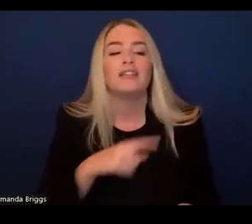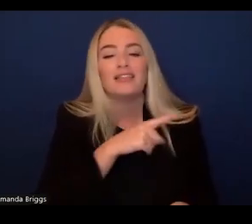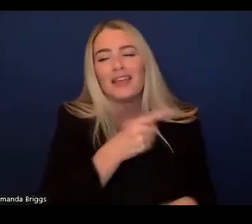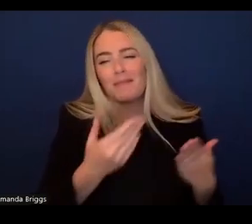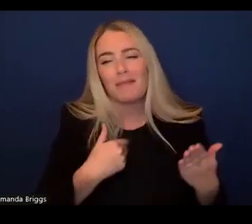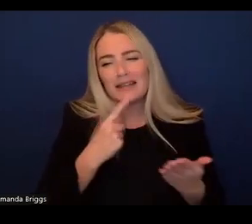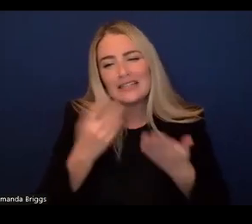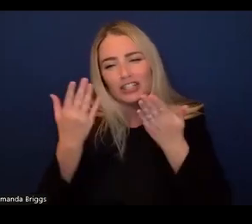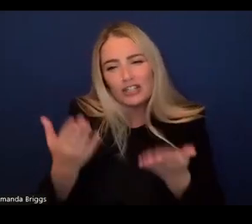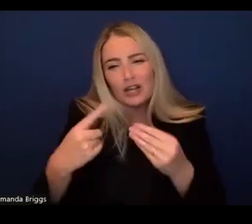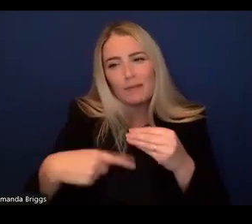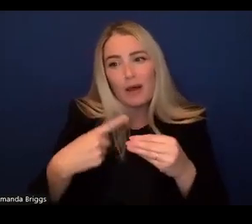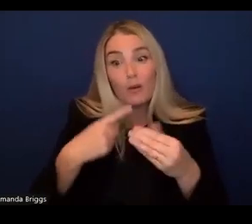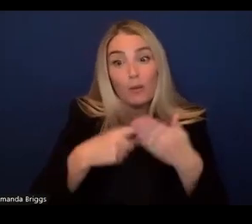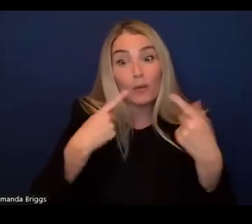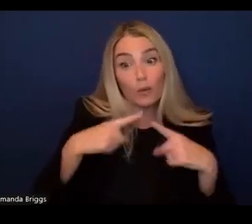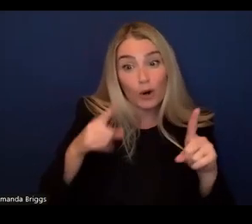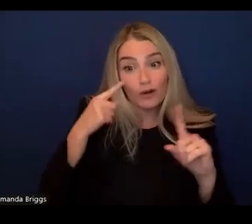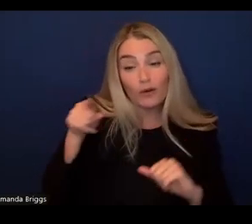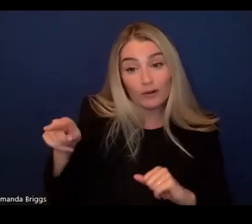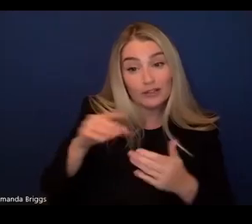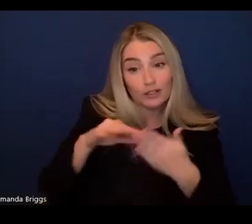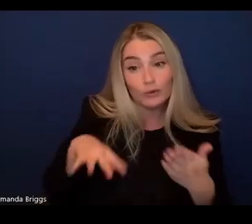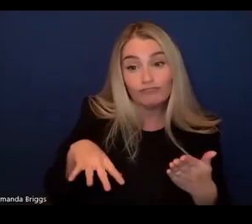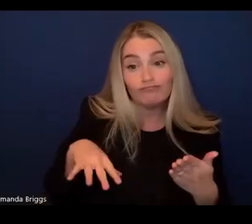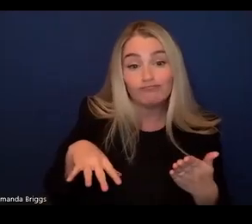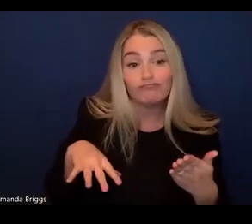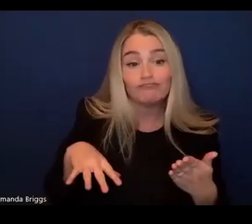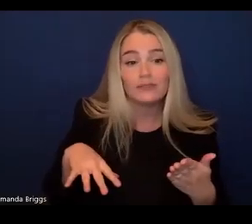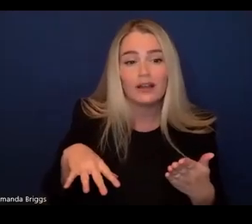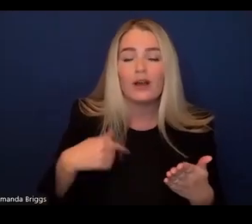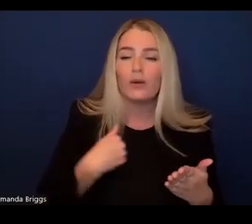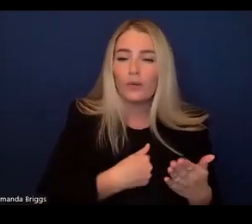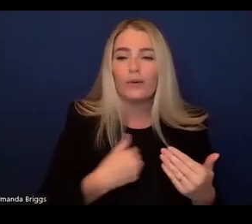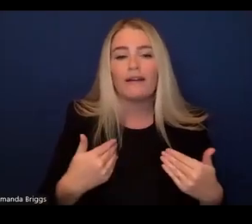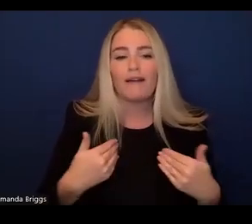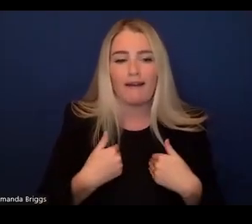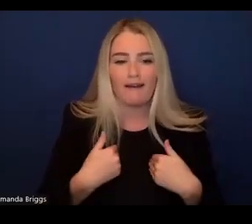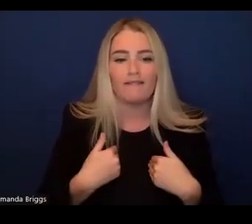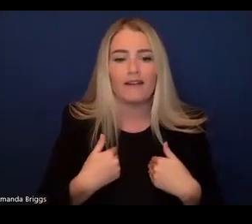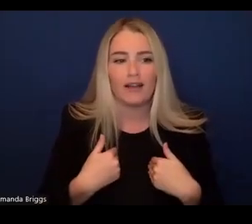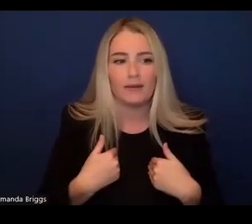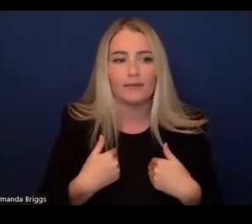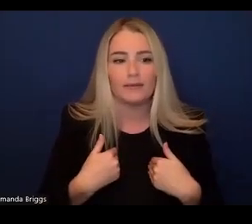on on what works for the student. We do have a link here